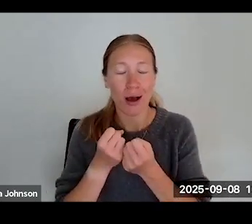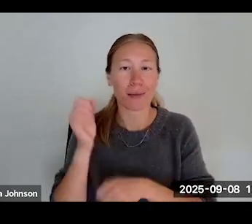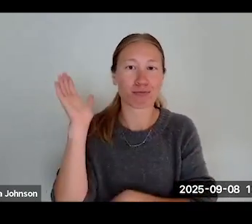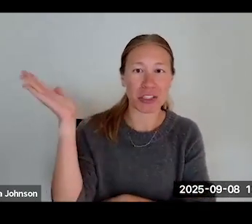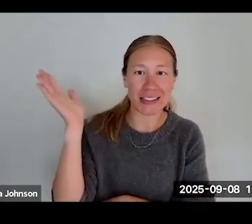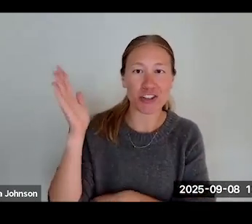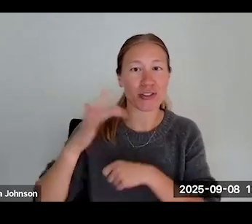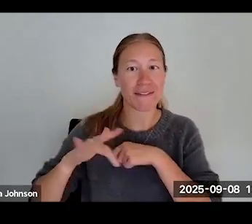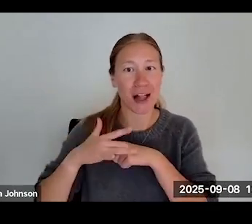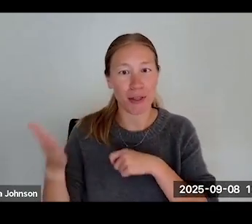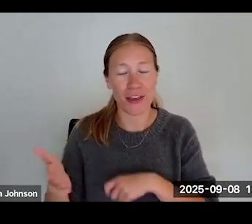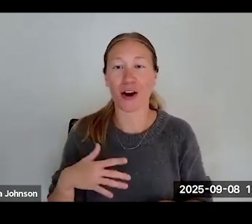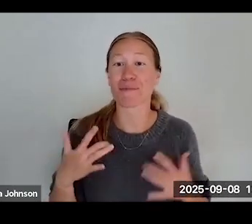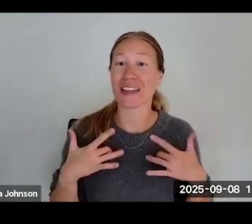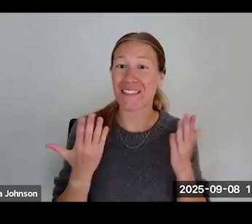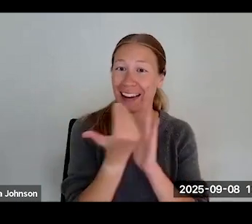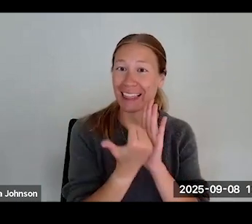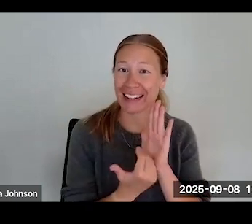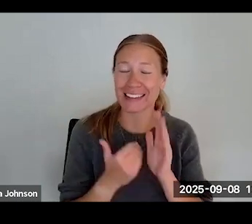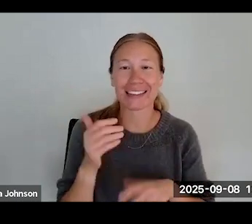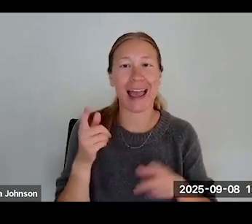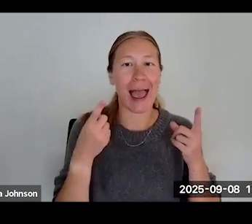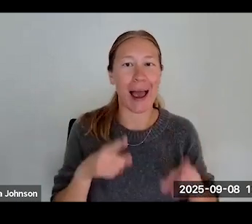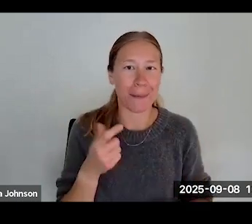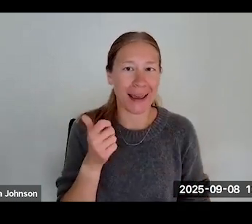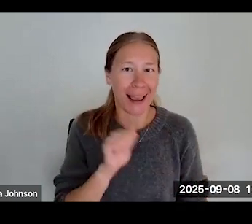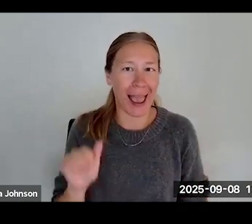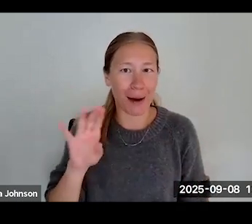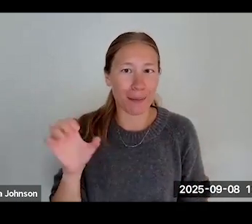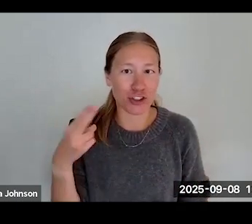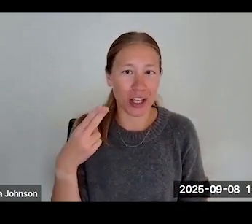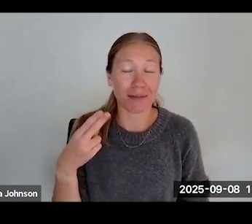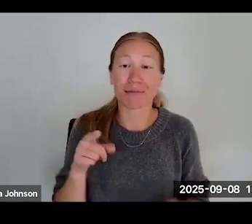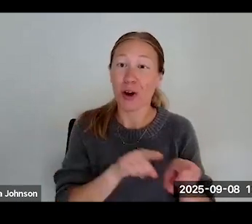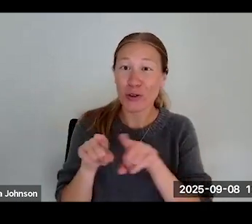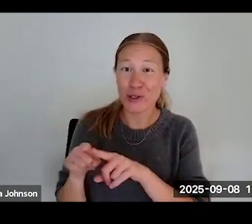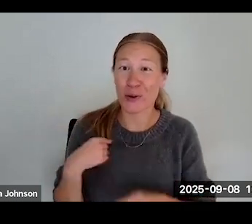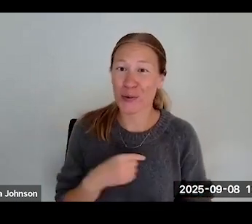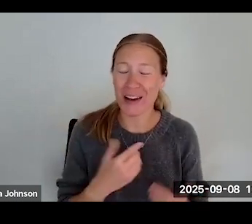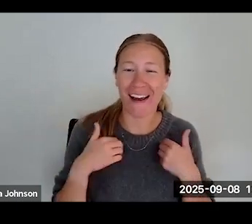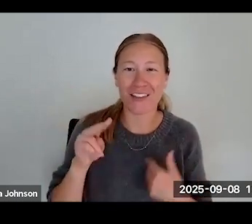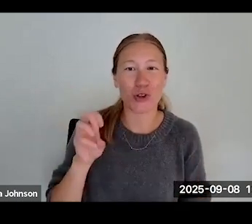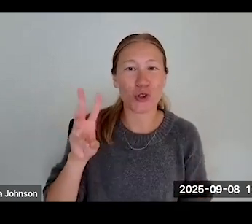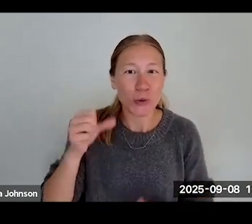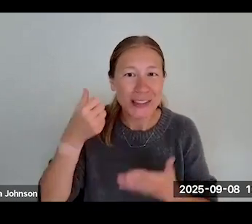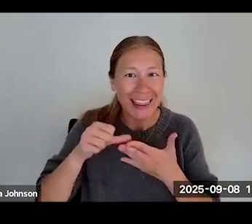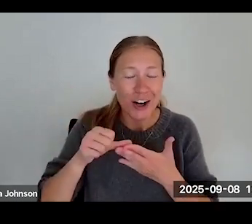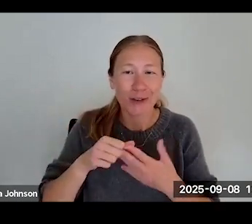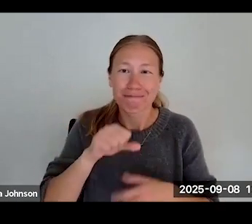We have that event list on Happening @ Michigan. And we also have a newsletter which we would love for you to sign up for because we do announce our events like this